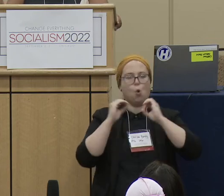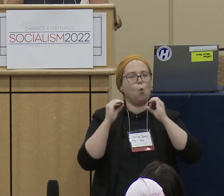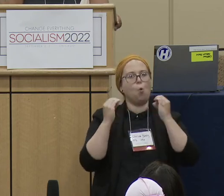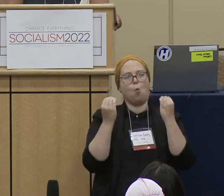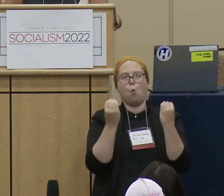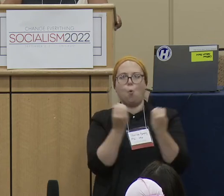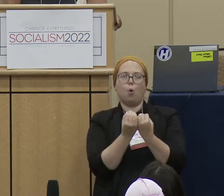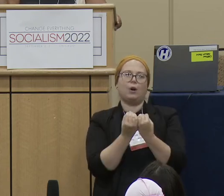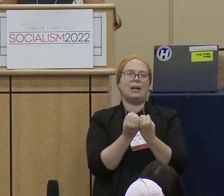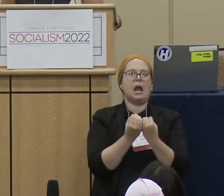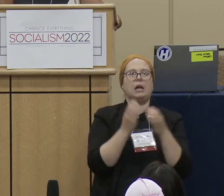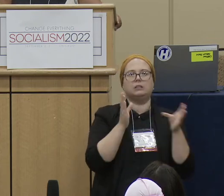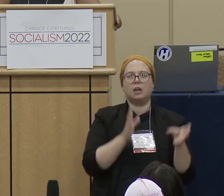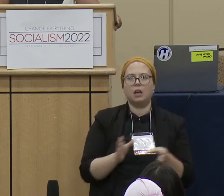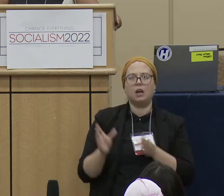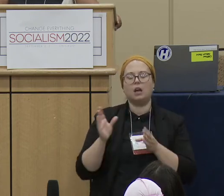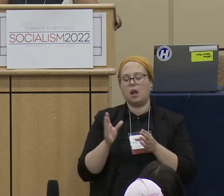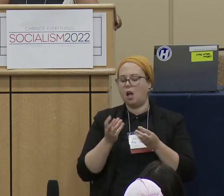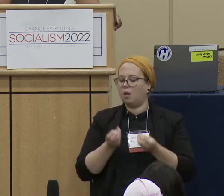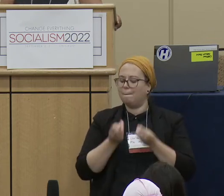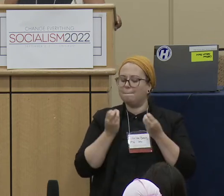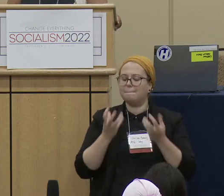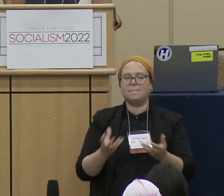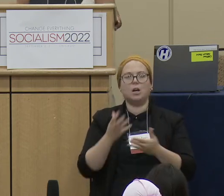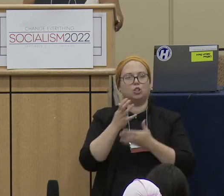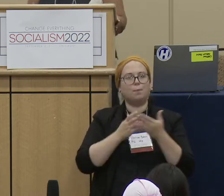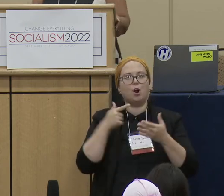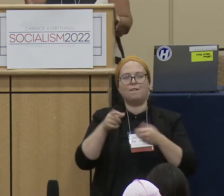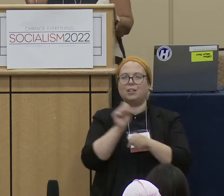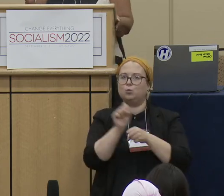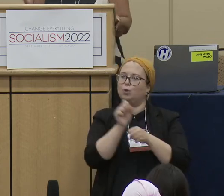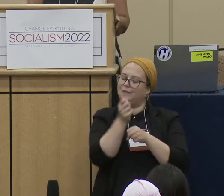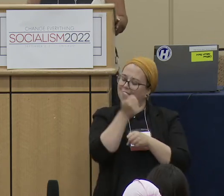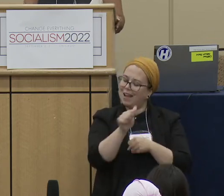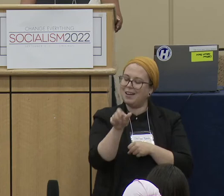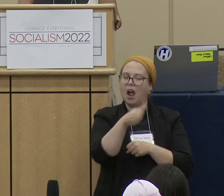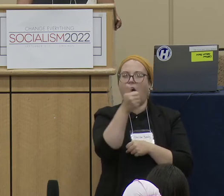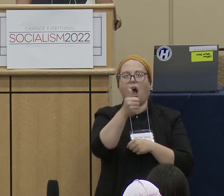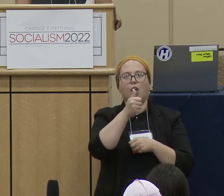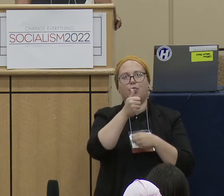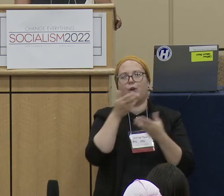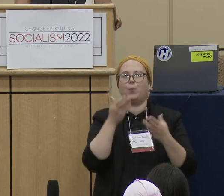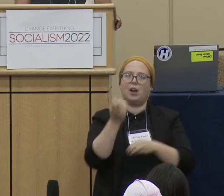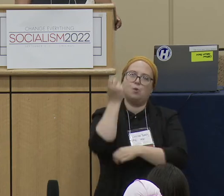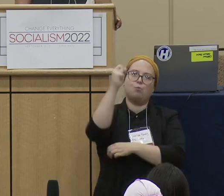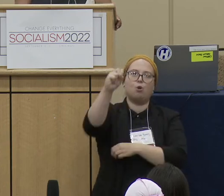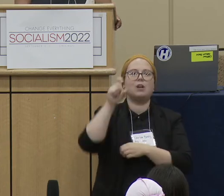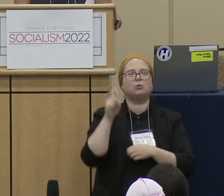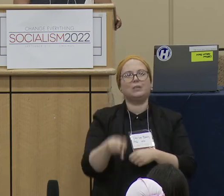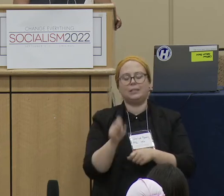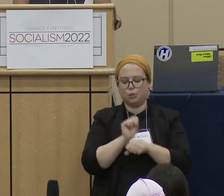organizing a company campaign. It is as much part of a work as a vigil, strike , or any other form of protest. We have to do